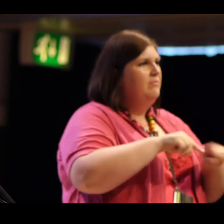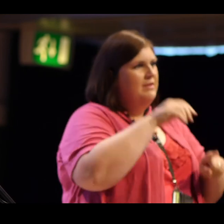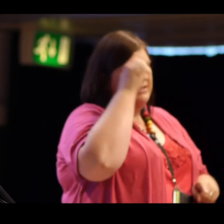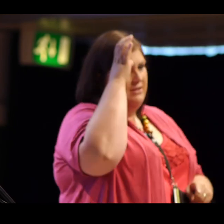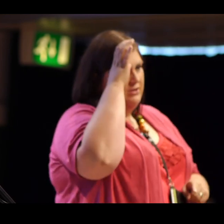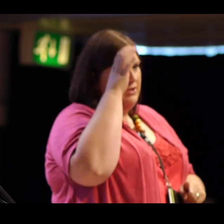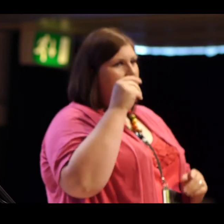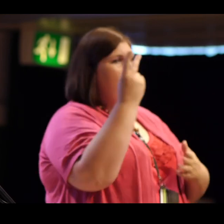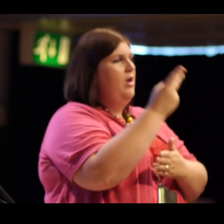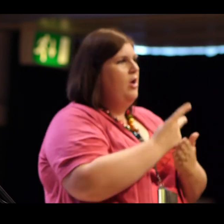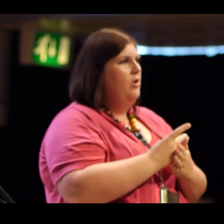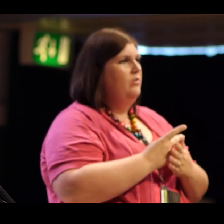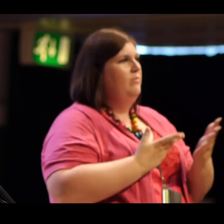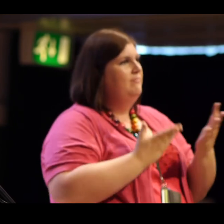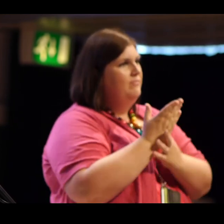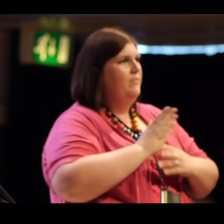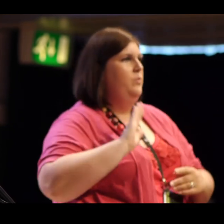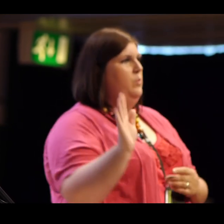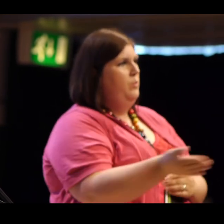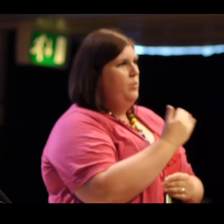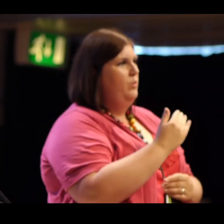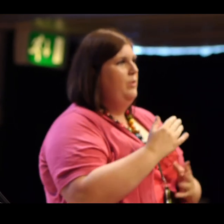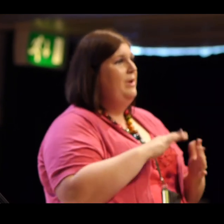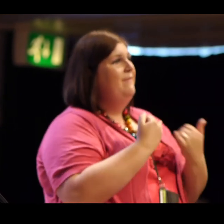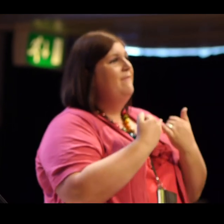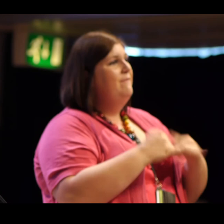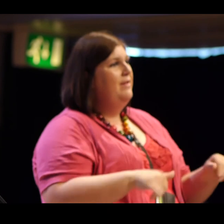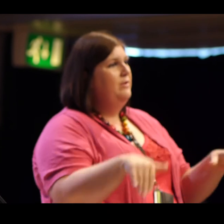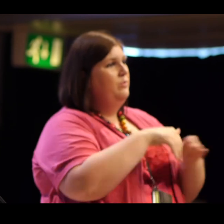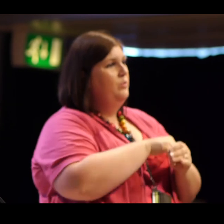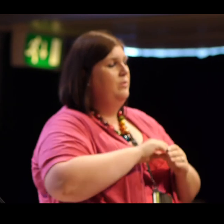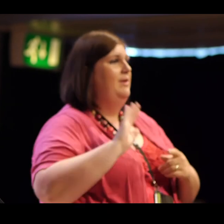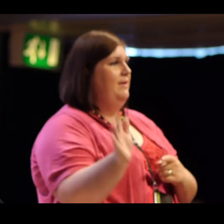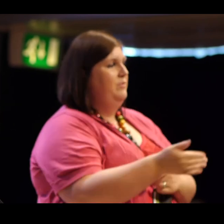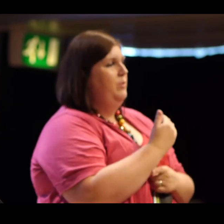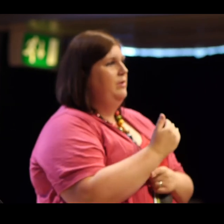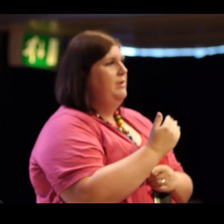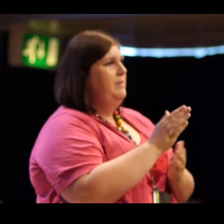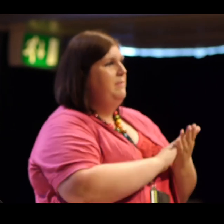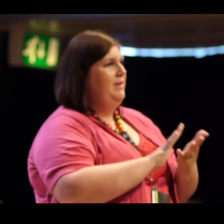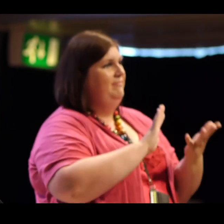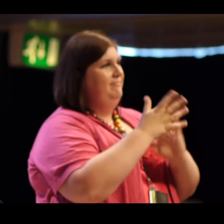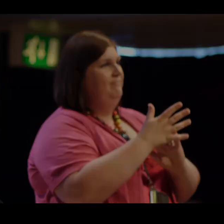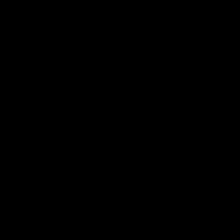"The Arts are for everyone," "and failure to include everyone," "diminishes us all."